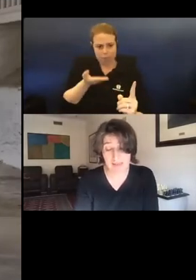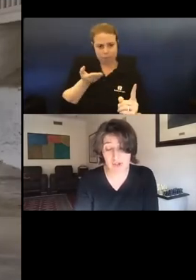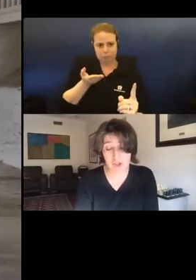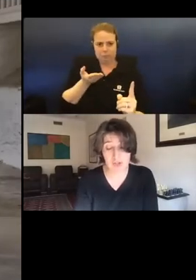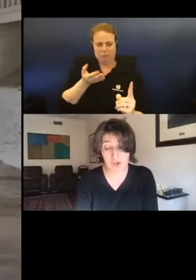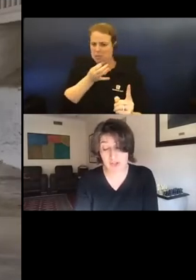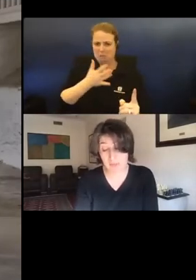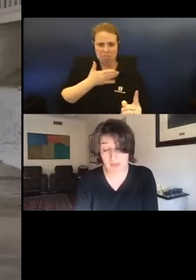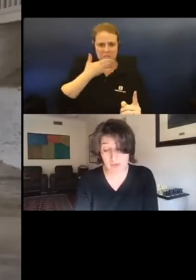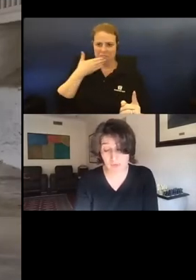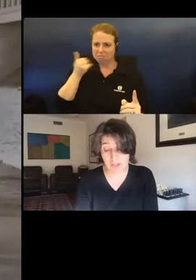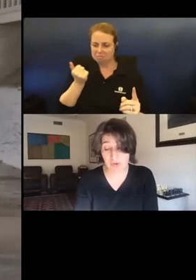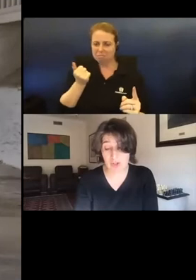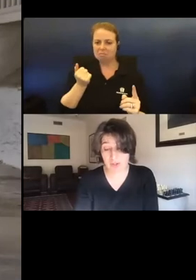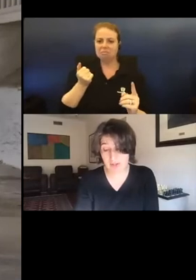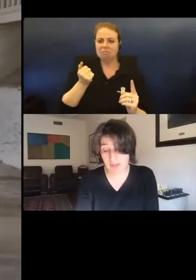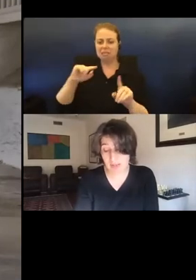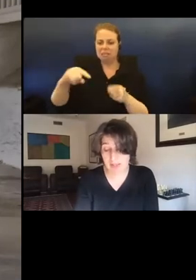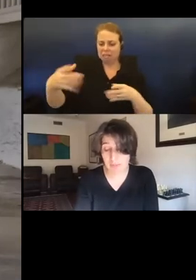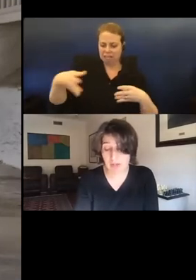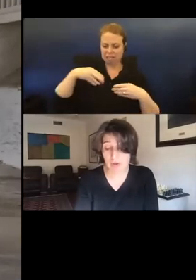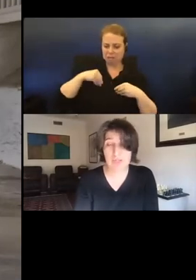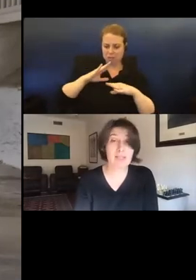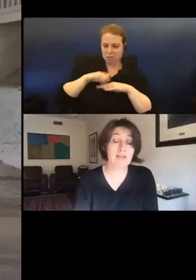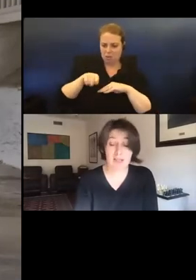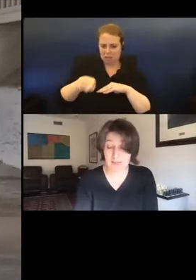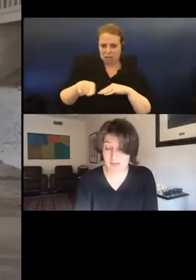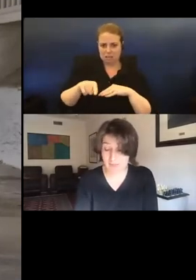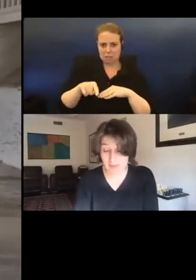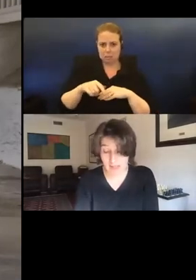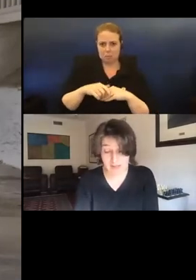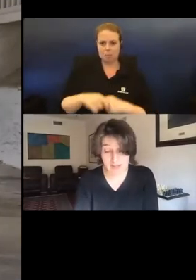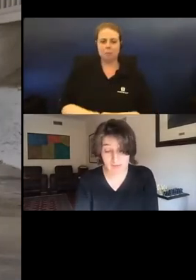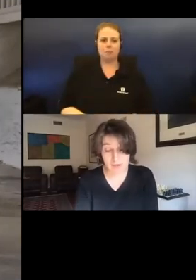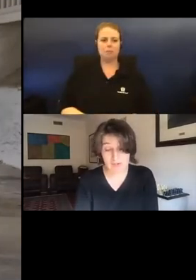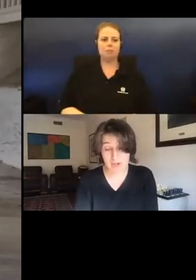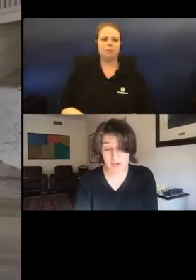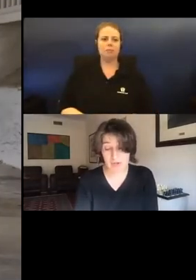challenging acceptance of these structures they're paradoxically light and therefore dysfunctional